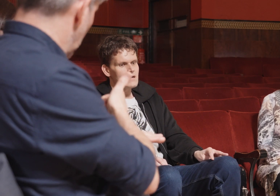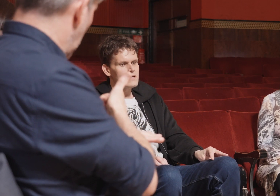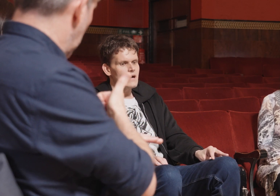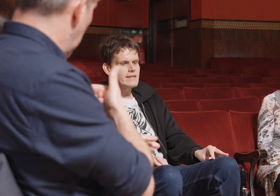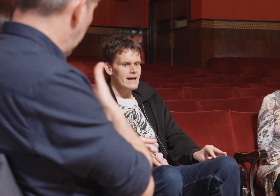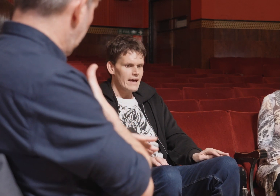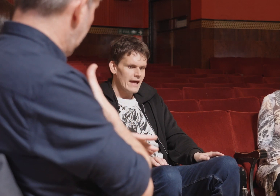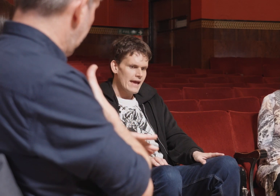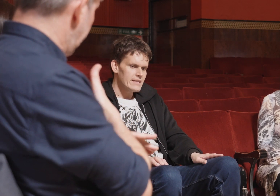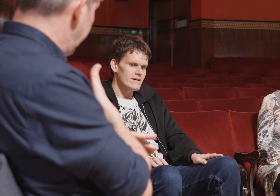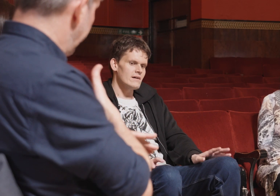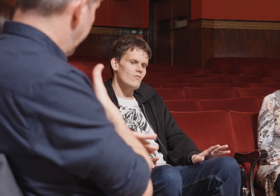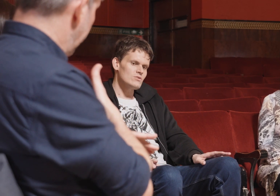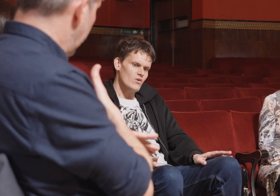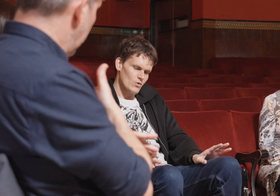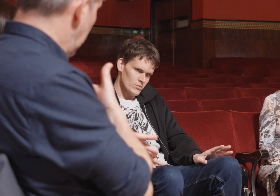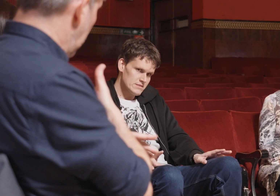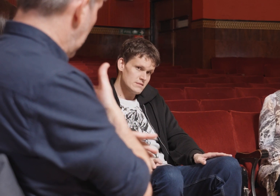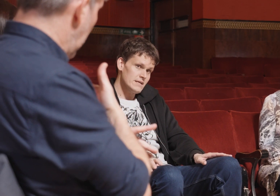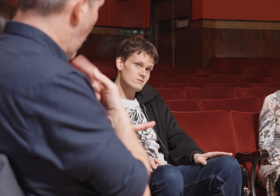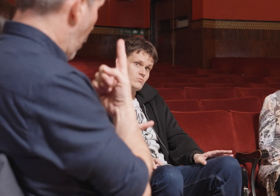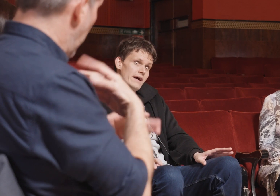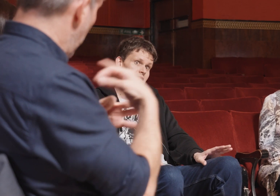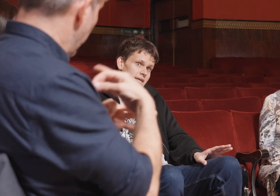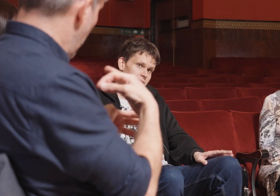And one of our performances is based on my idea.